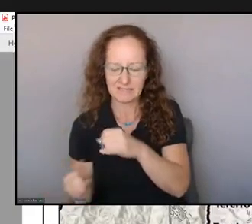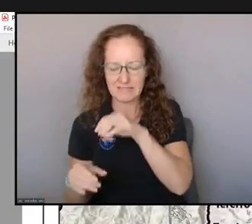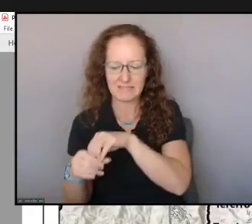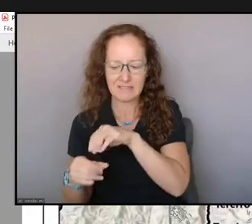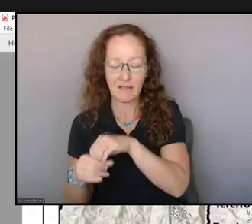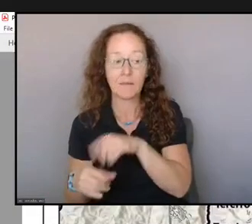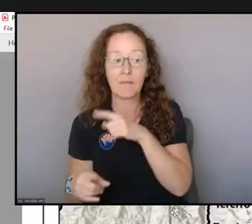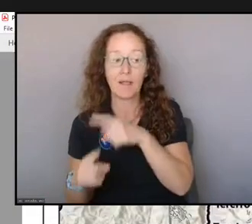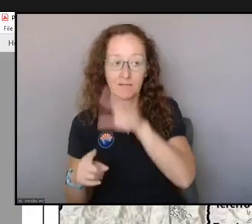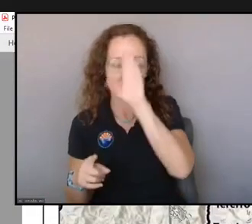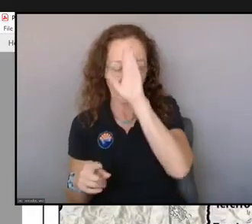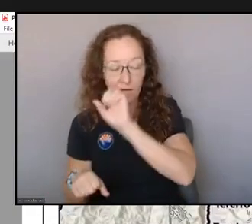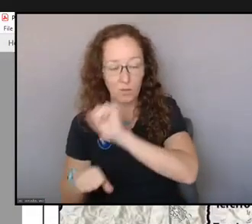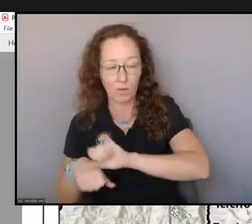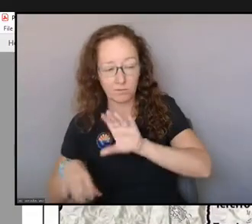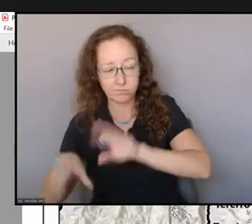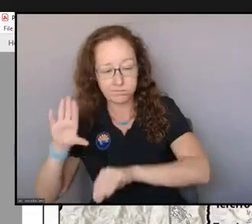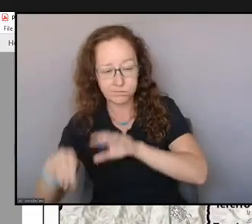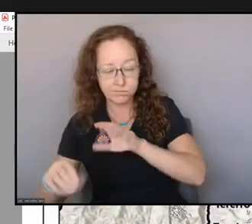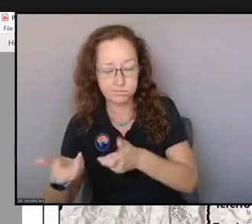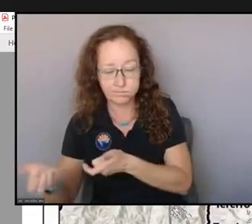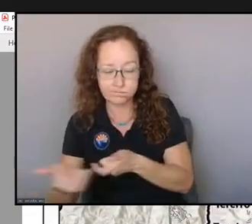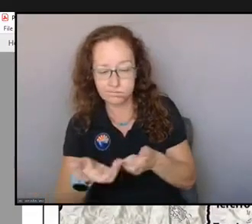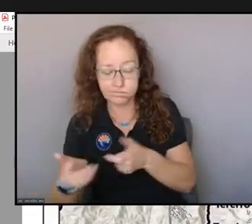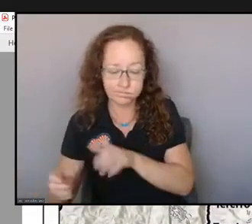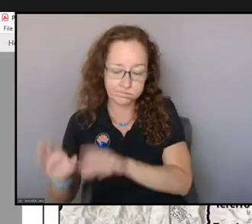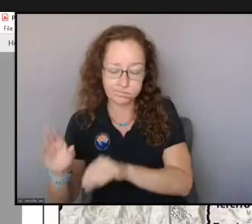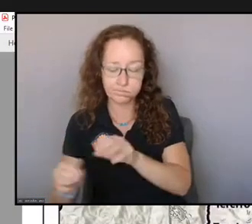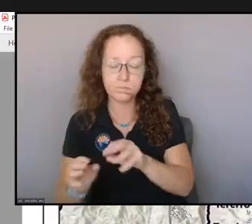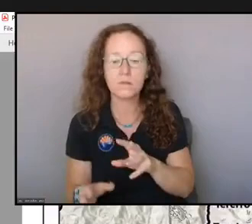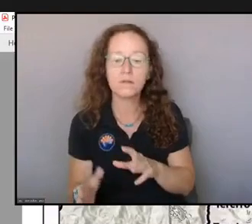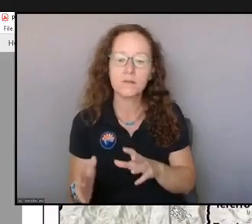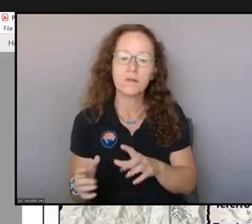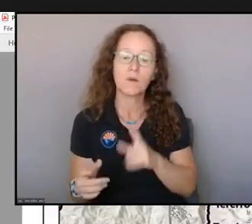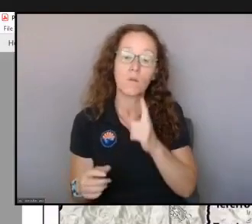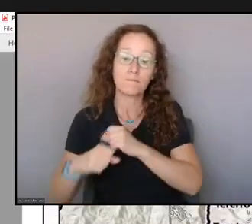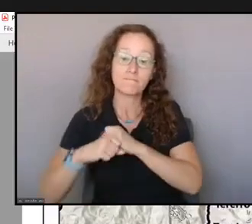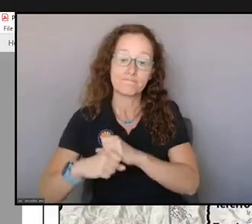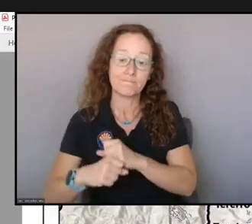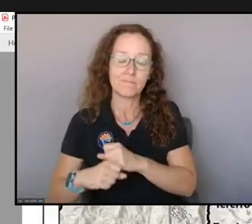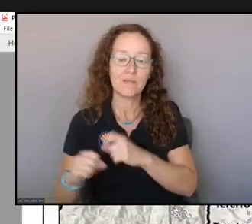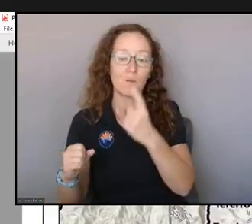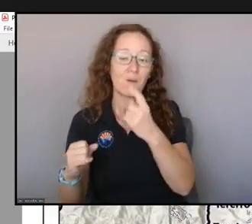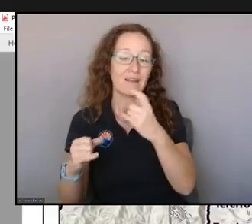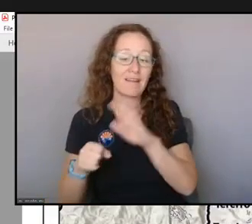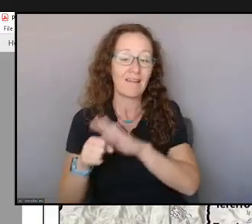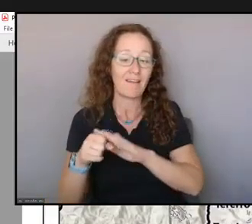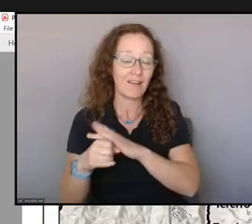HARD TO MOP IT UP AND GET THE LINES SECURE. THE ONE LINE THAT CAUSES ME CONCERN IS THE NORTH PIECE